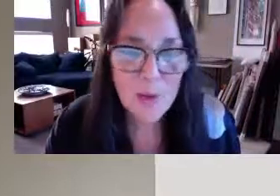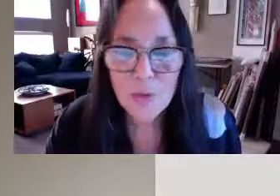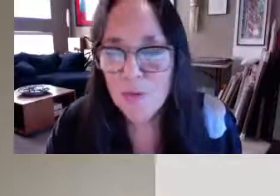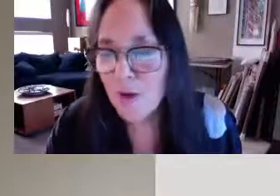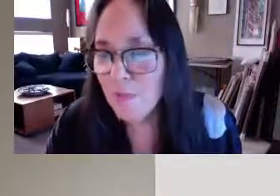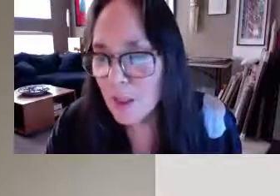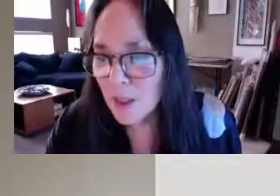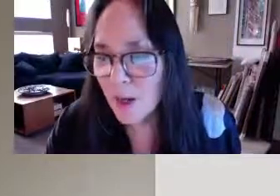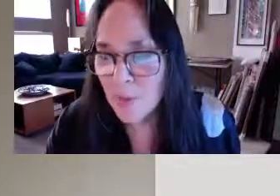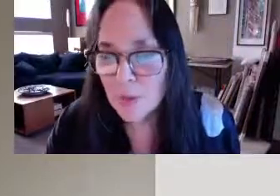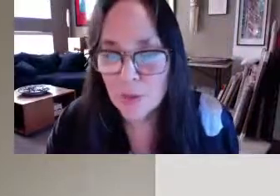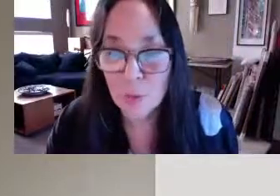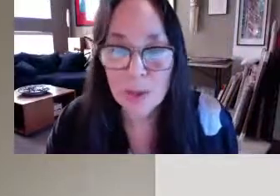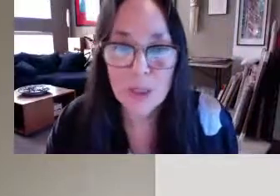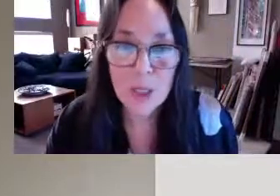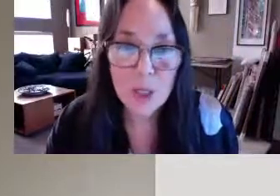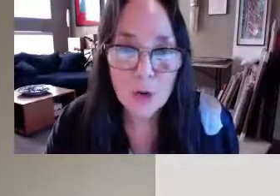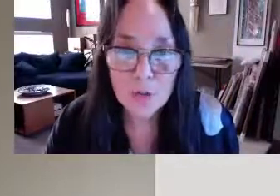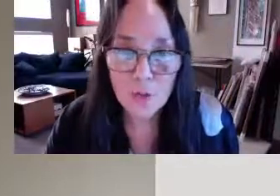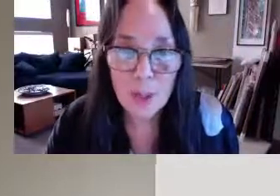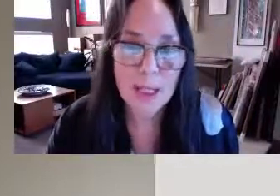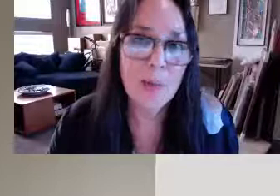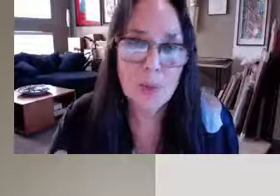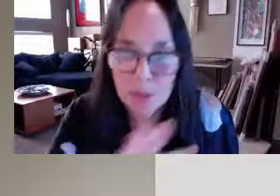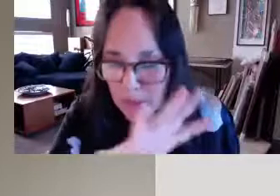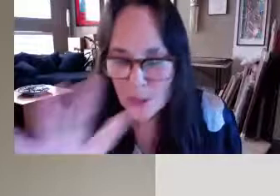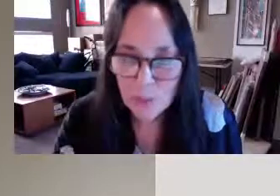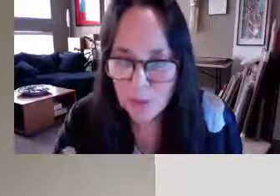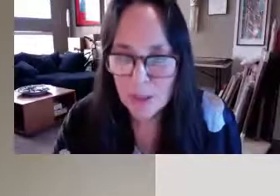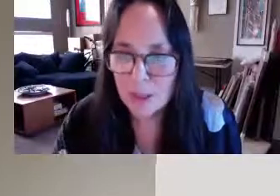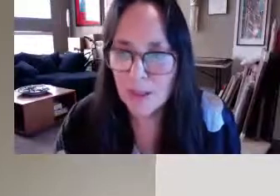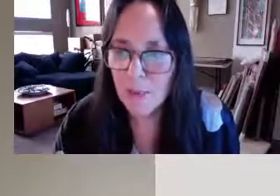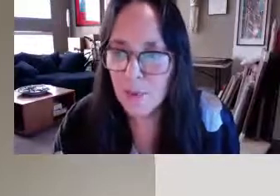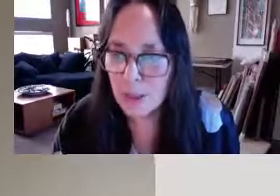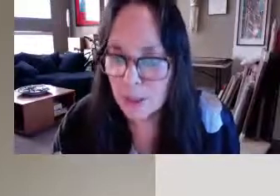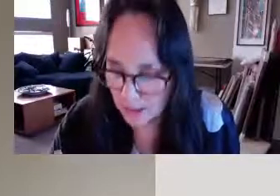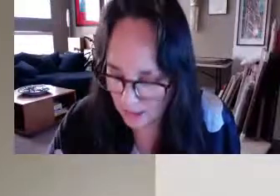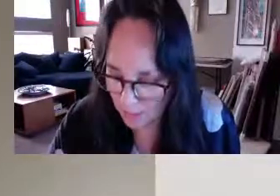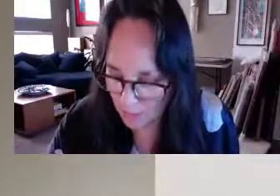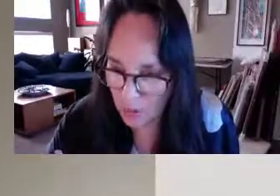35 mil cameras as well as large format cameras within this within this exhibition